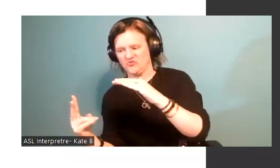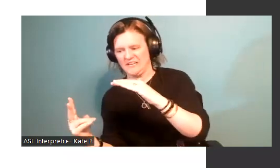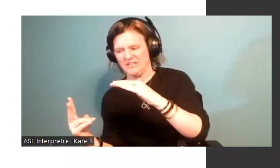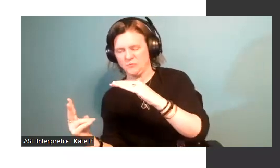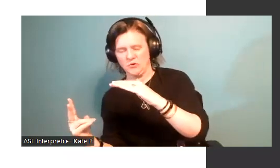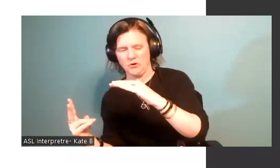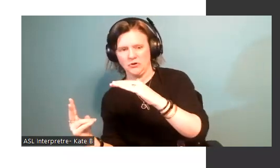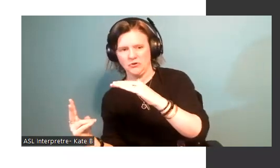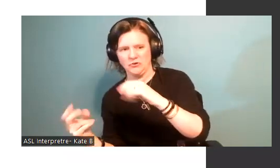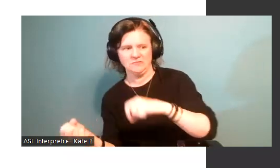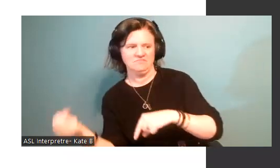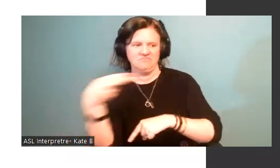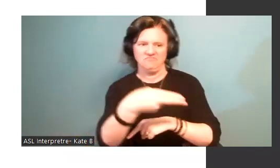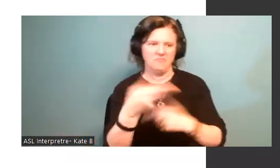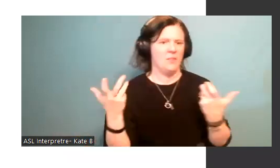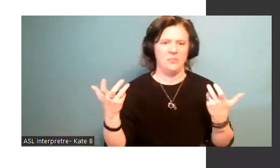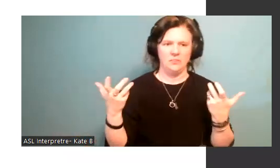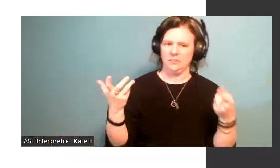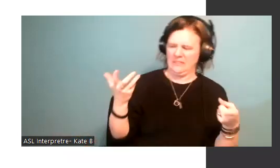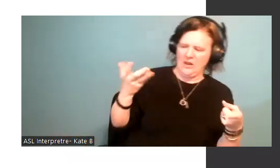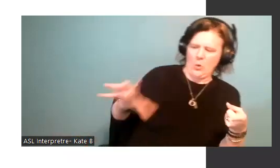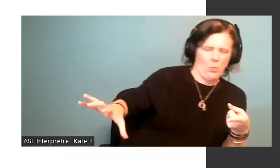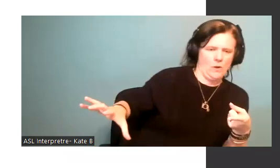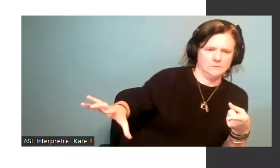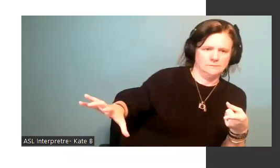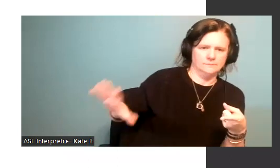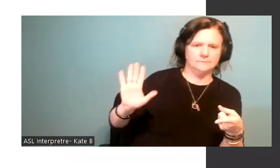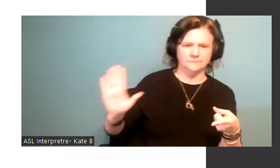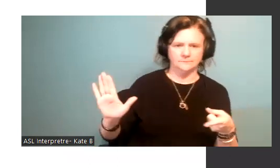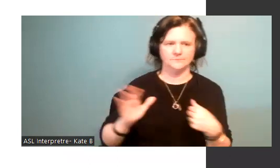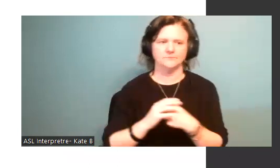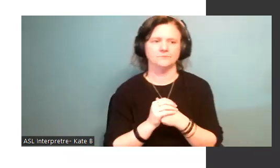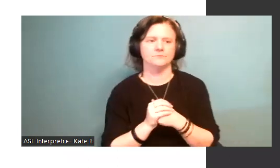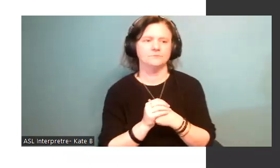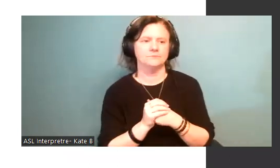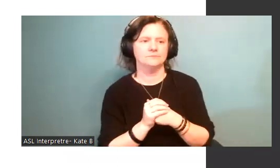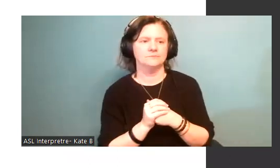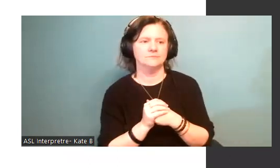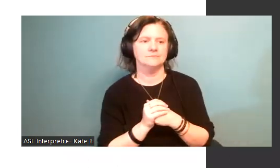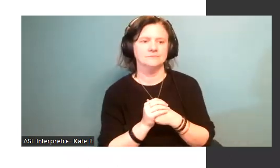their own keyboard handling their own way of doing things and they don't want the screen